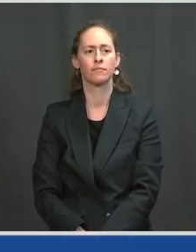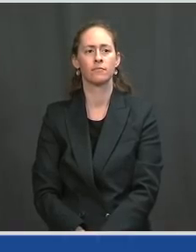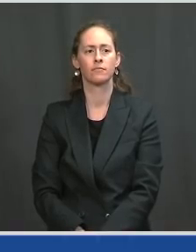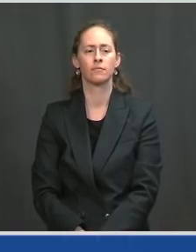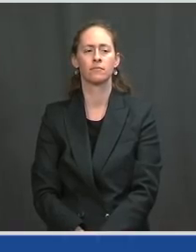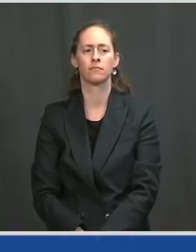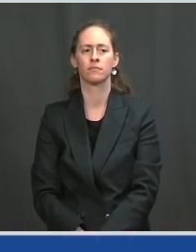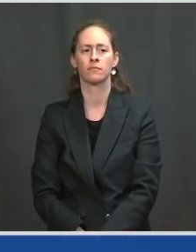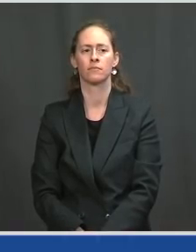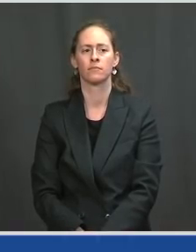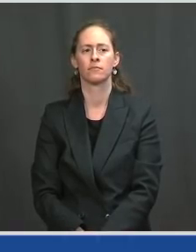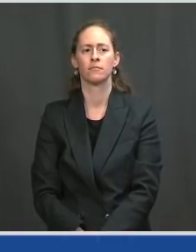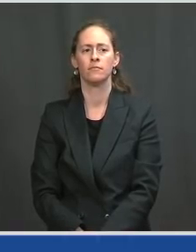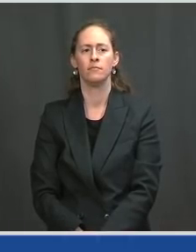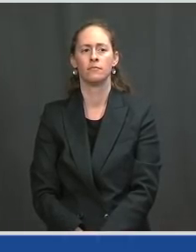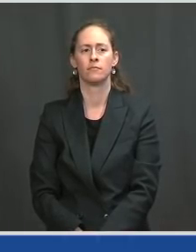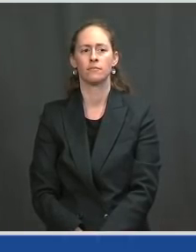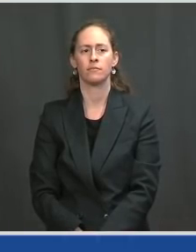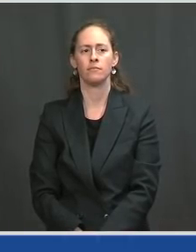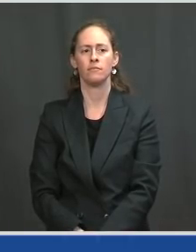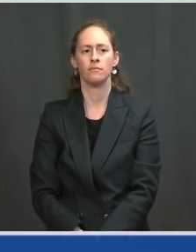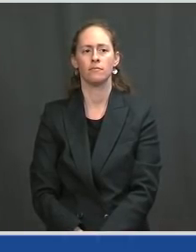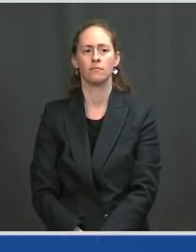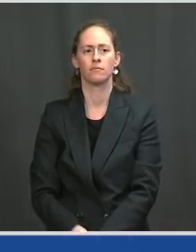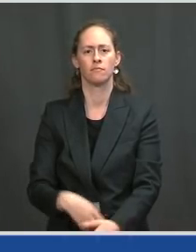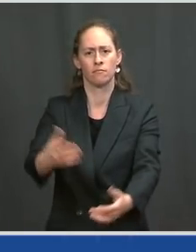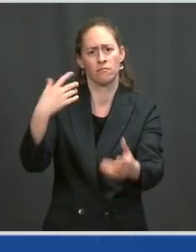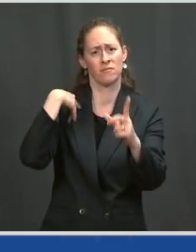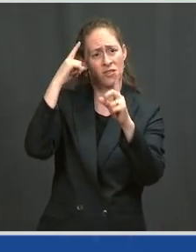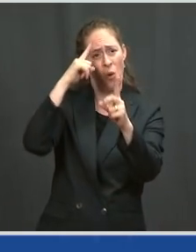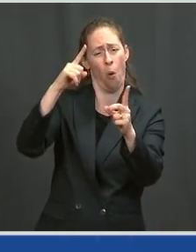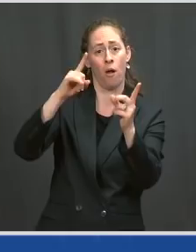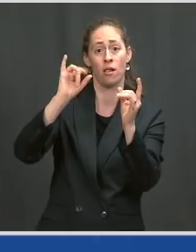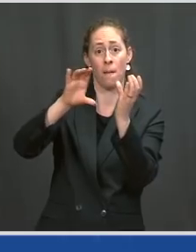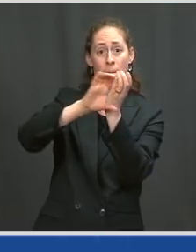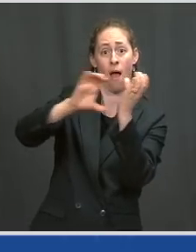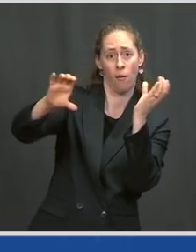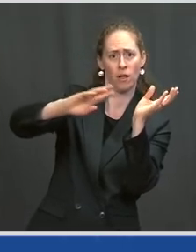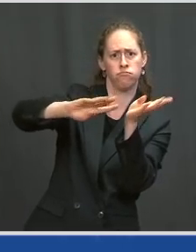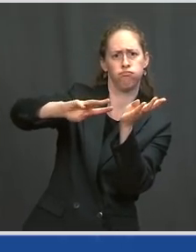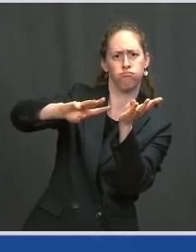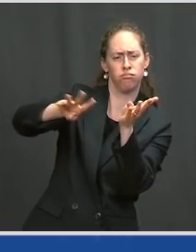The Federal Bureau of Investigation has determined Colonial's network was infected by ransomware,